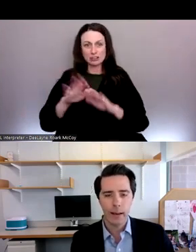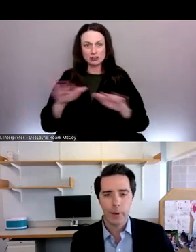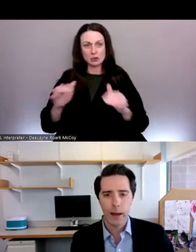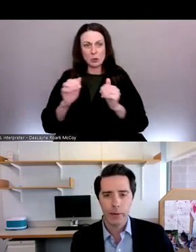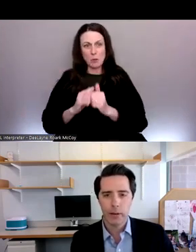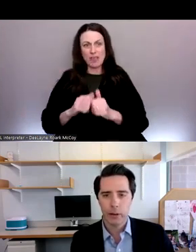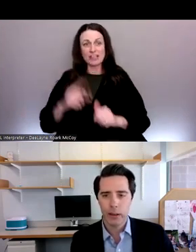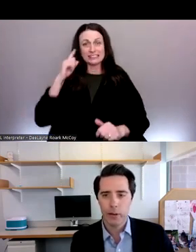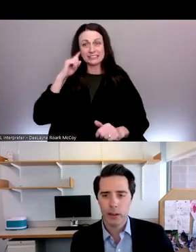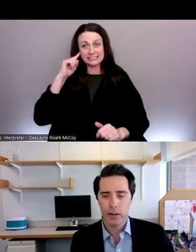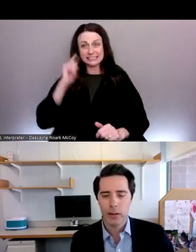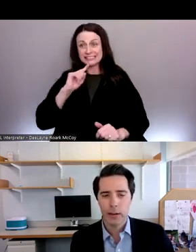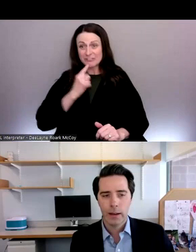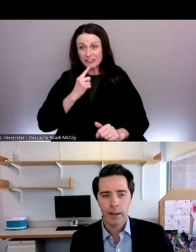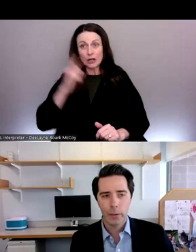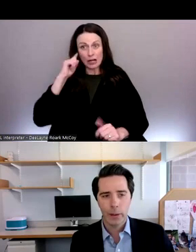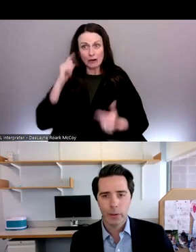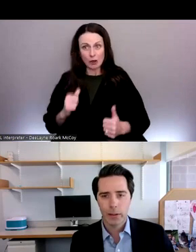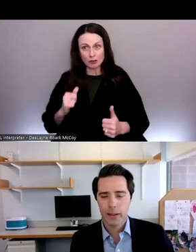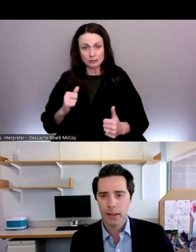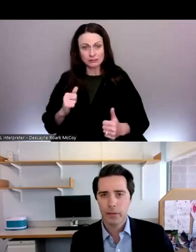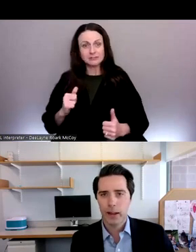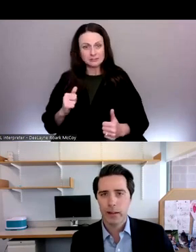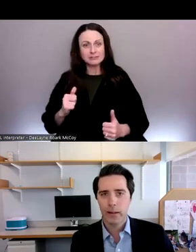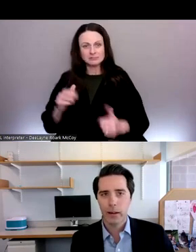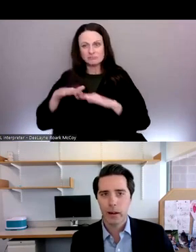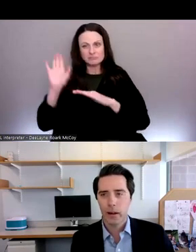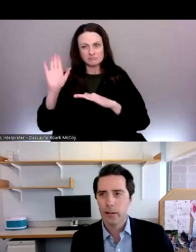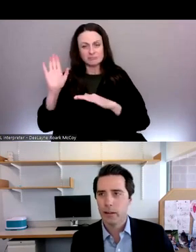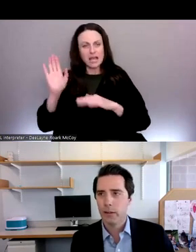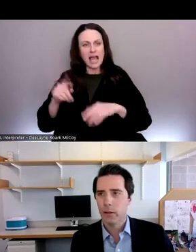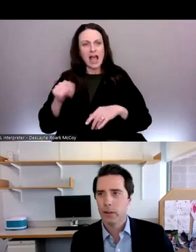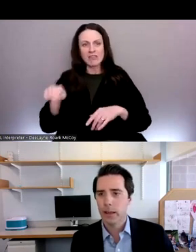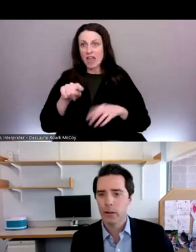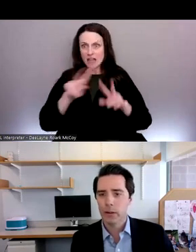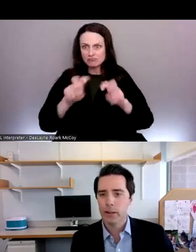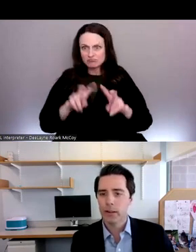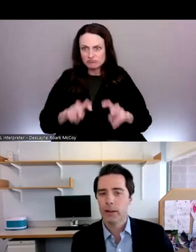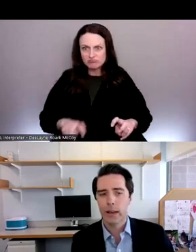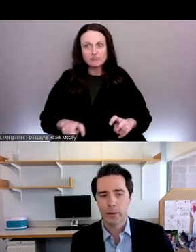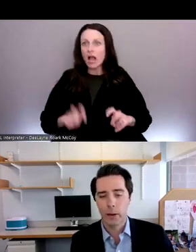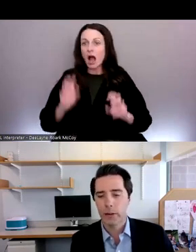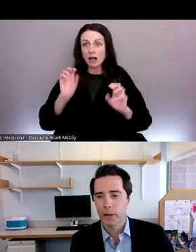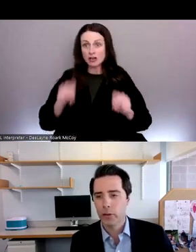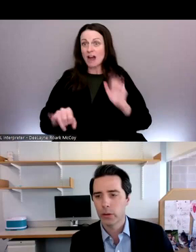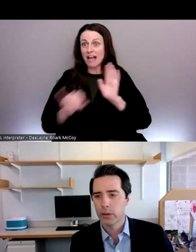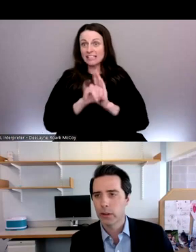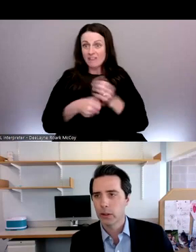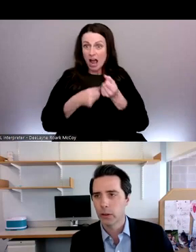high resolution imaging and they were able to identify a cause or diagnosis in